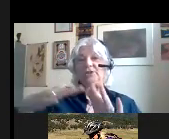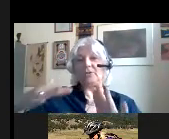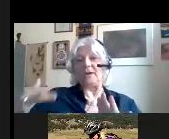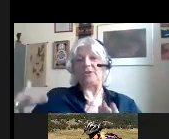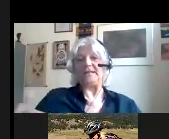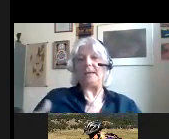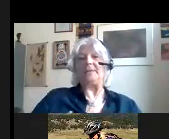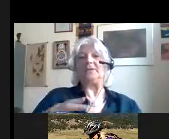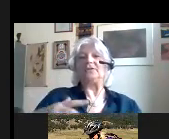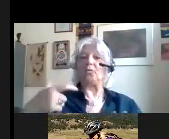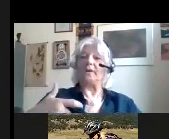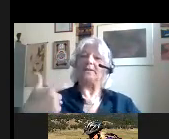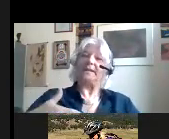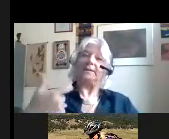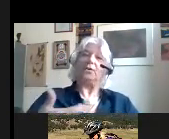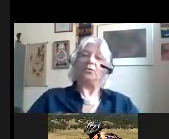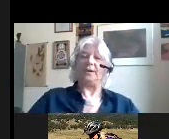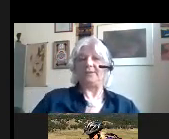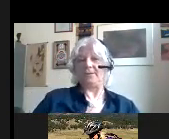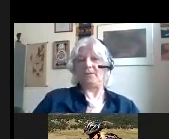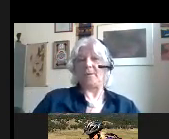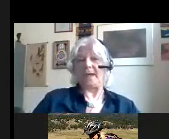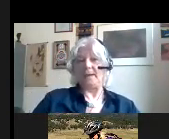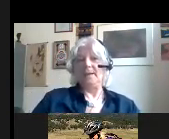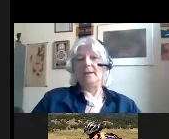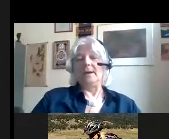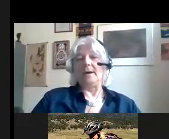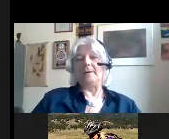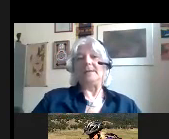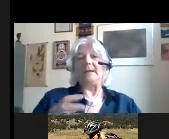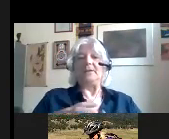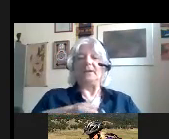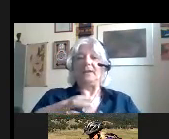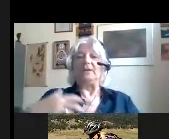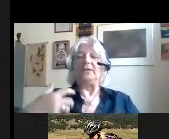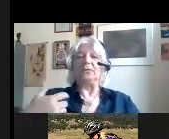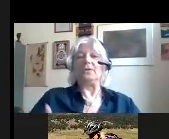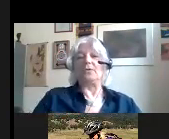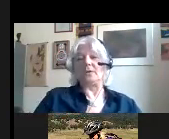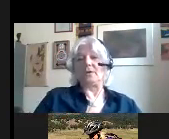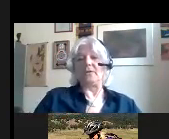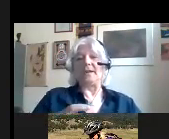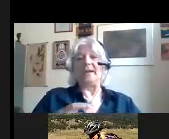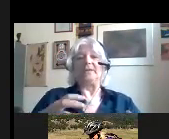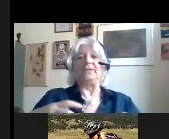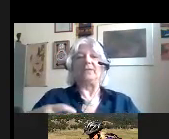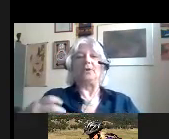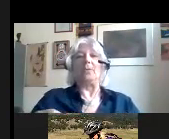So as generations happen, the stories get told in a different way and the individual that you're working with might have a different viewpoint that